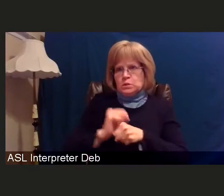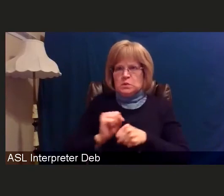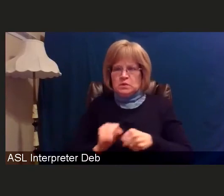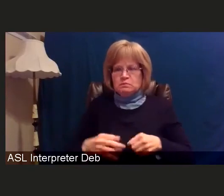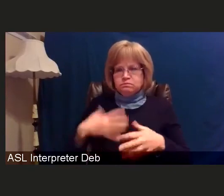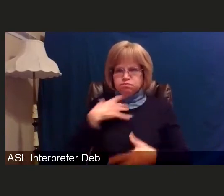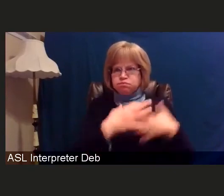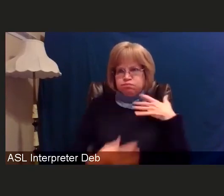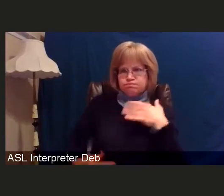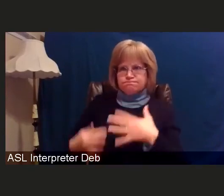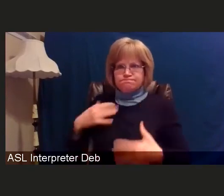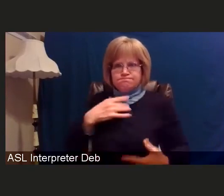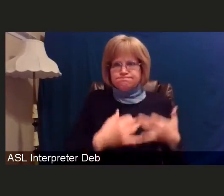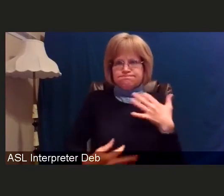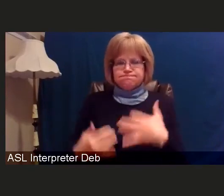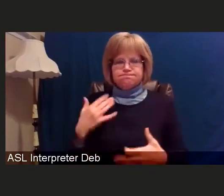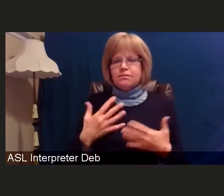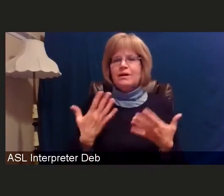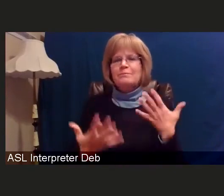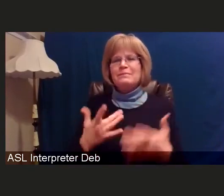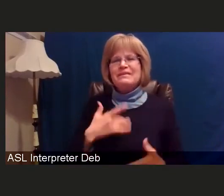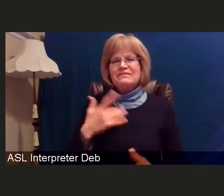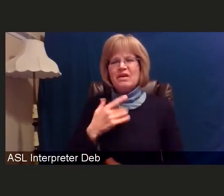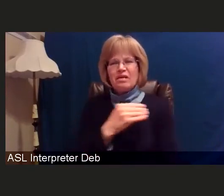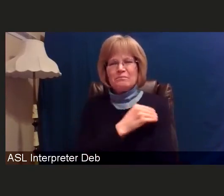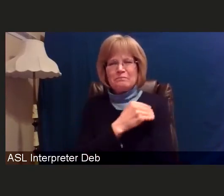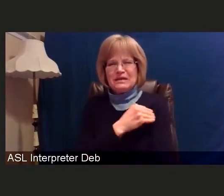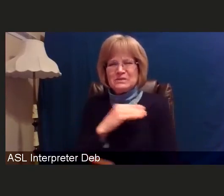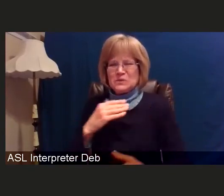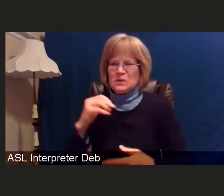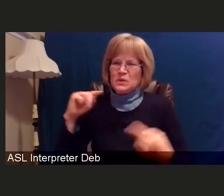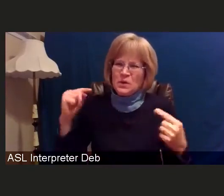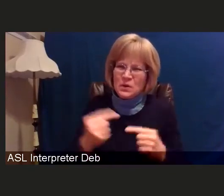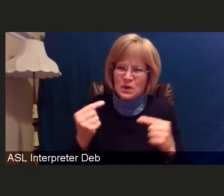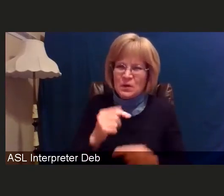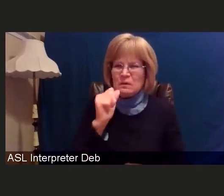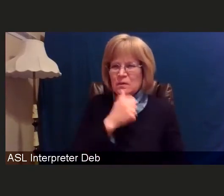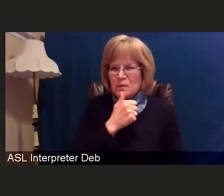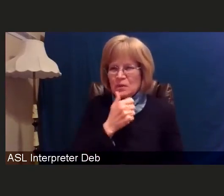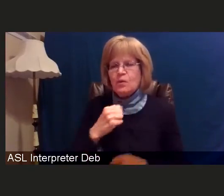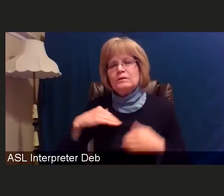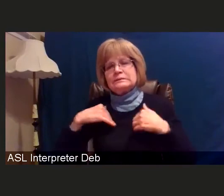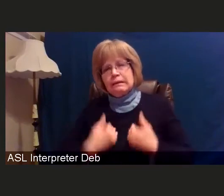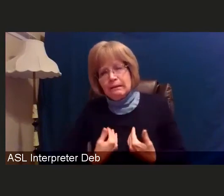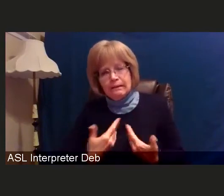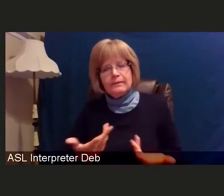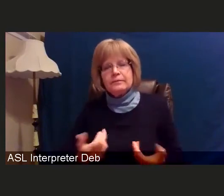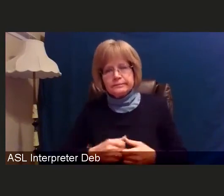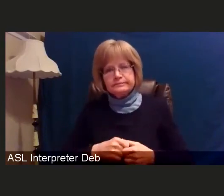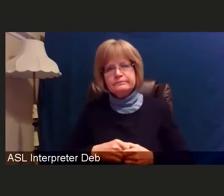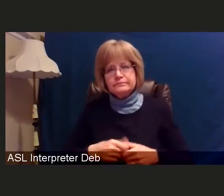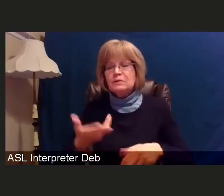it can make us feel like we have muscle aches and fatigue and just not as well as we did. It's also important to realize that